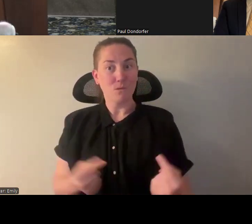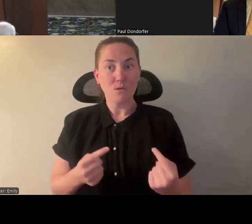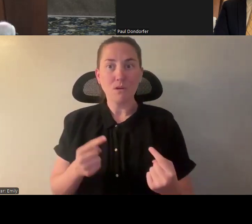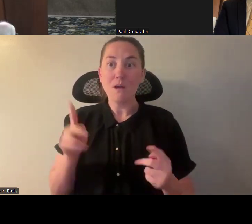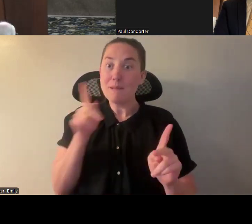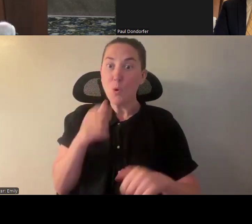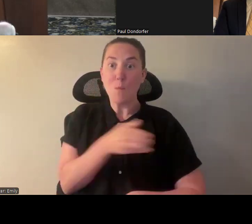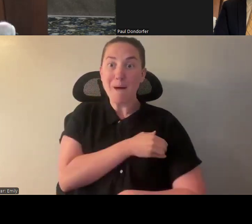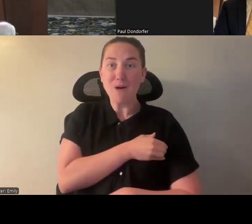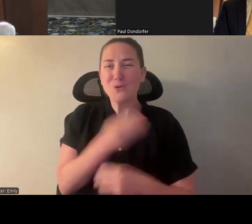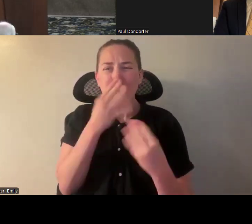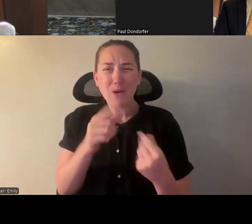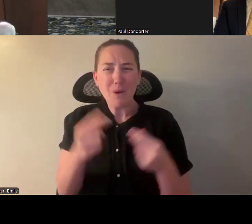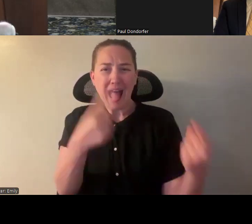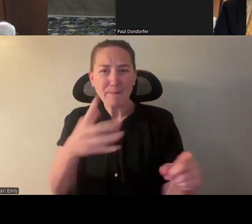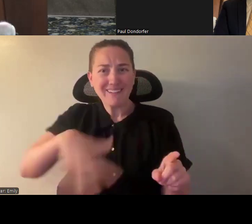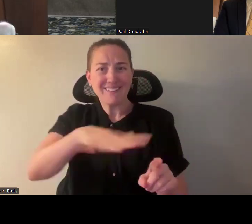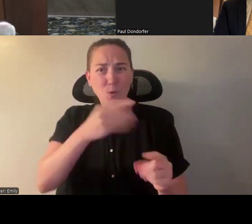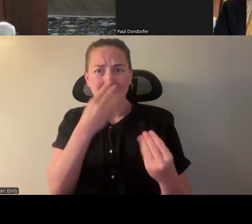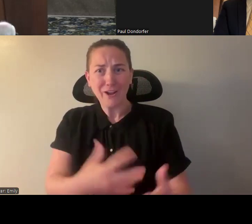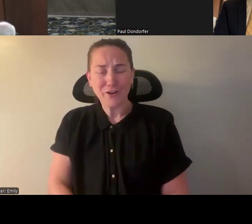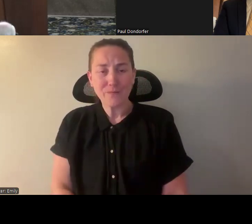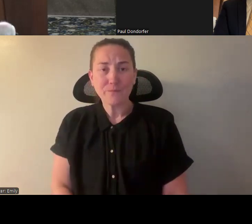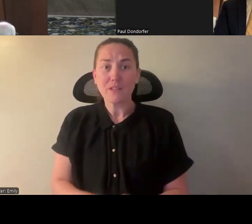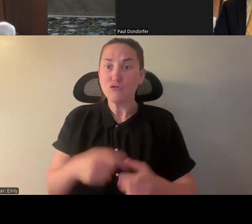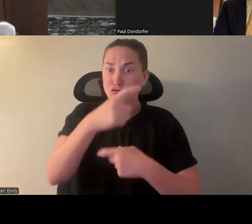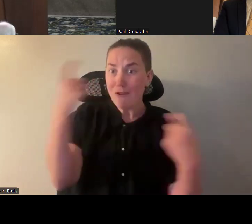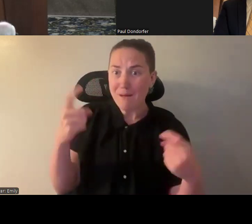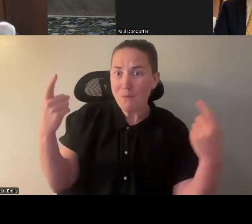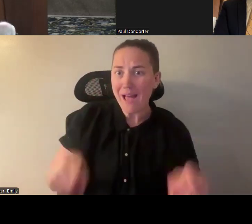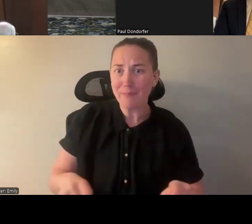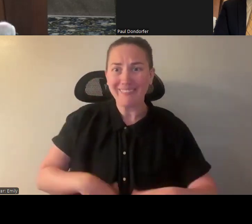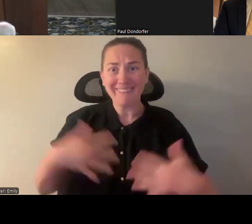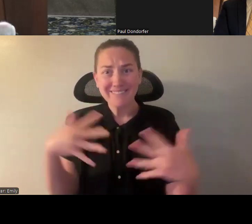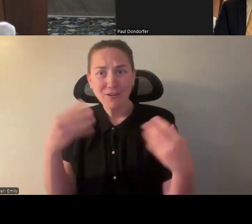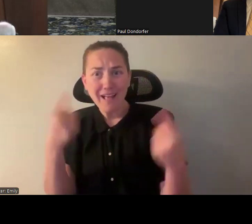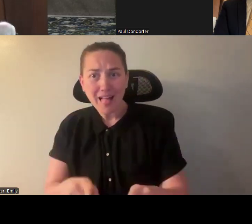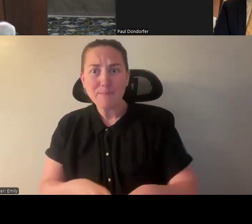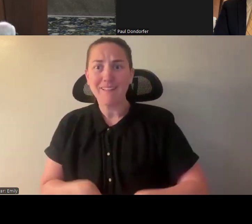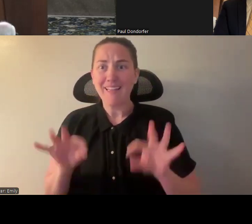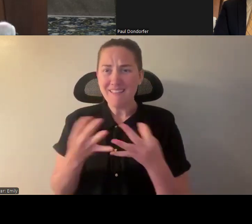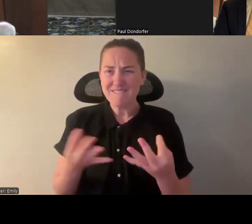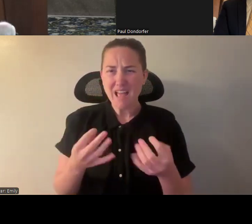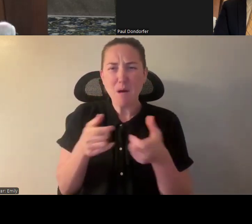care about the consequences They don't care about the trauma the fear the families broken apart But